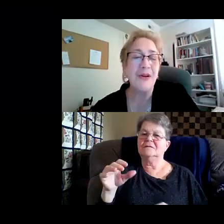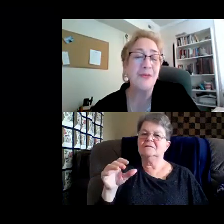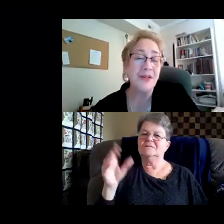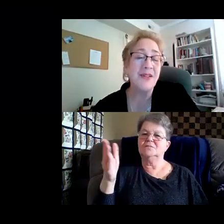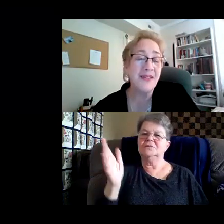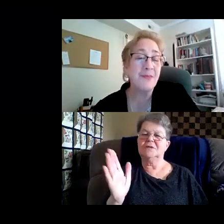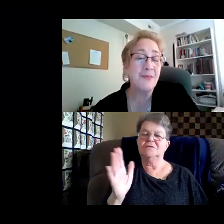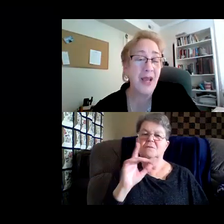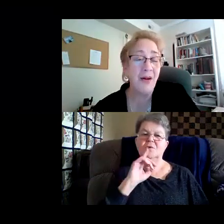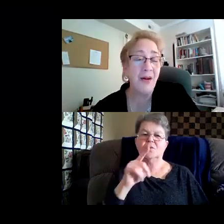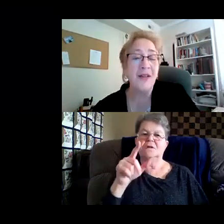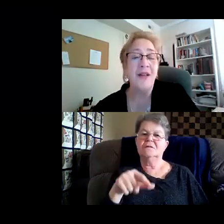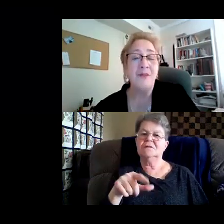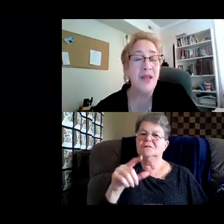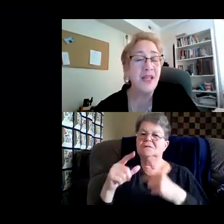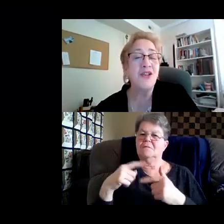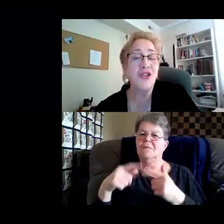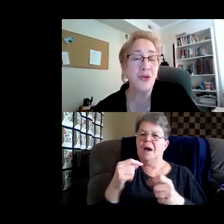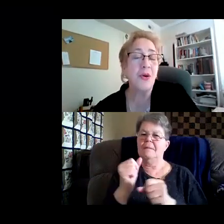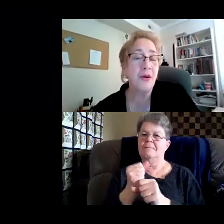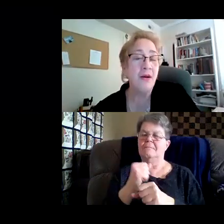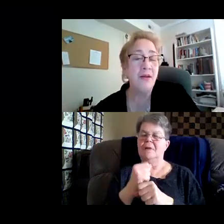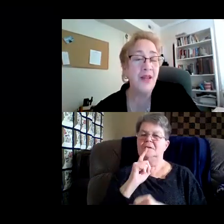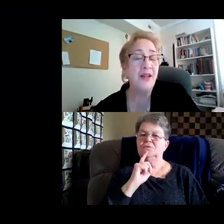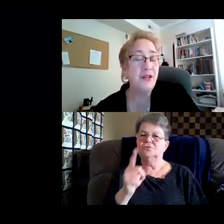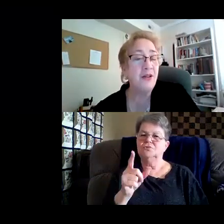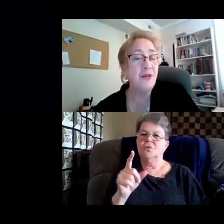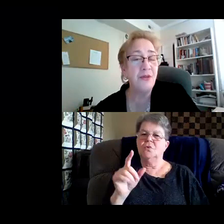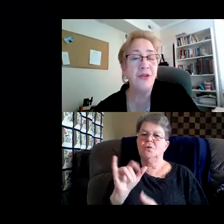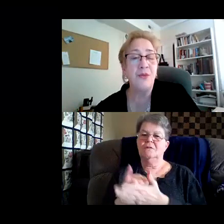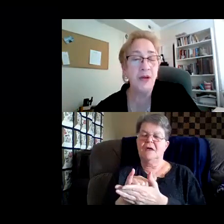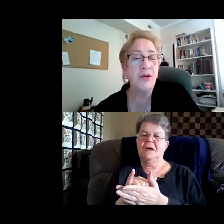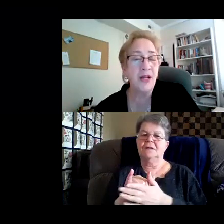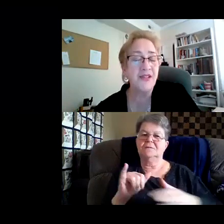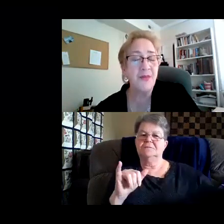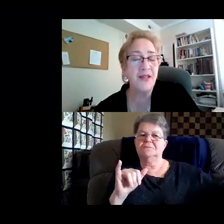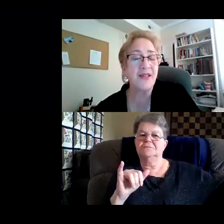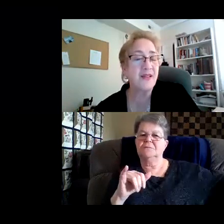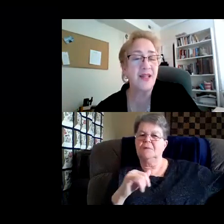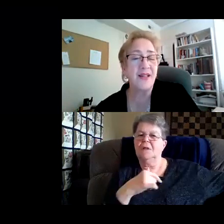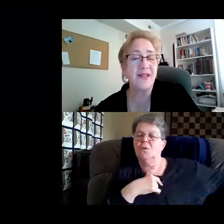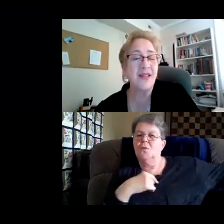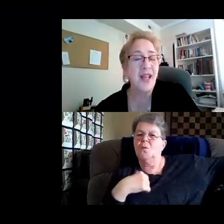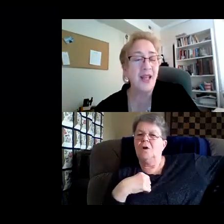but really this is about making sure that, you know, we're customizing things